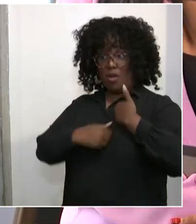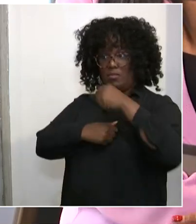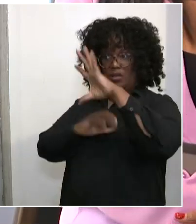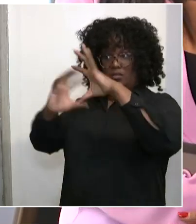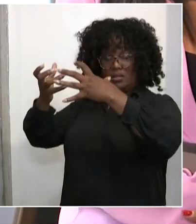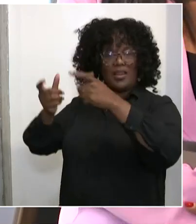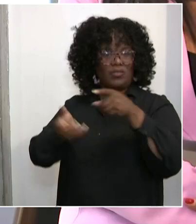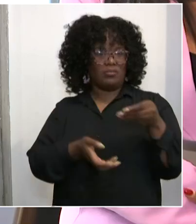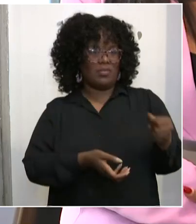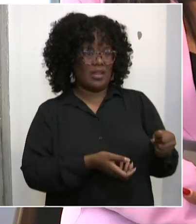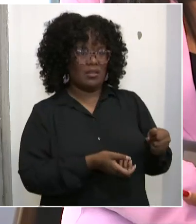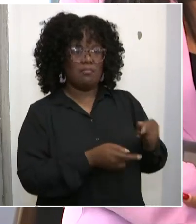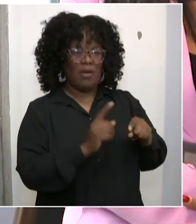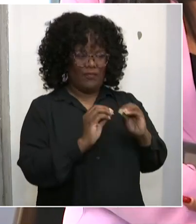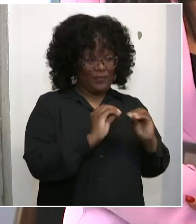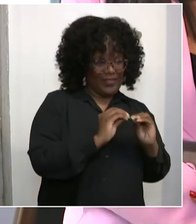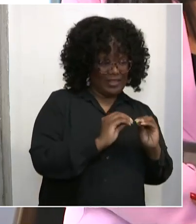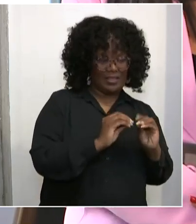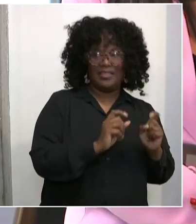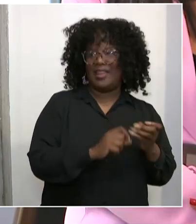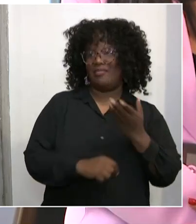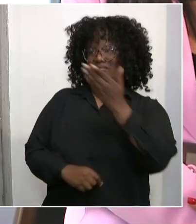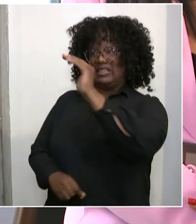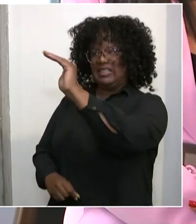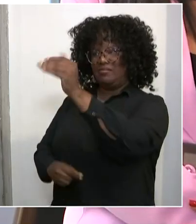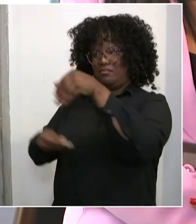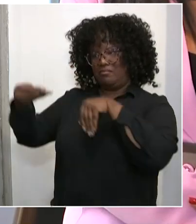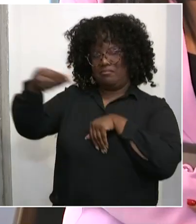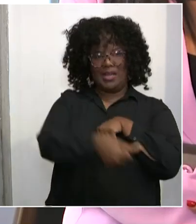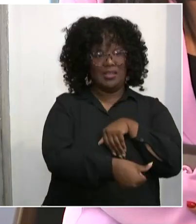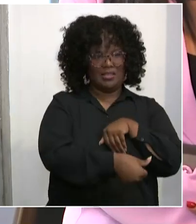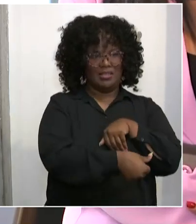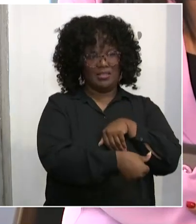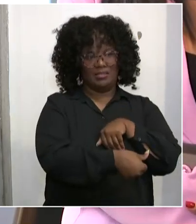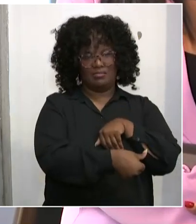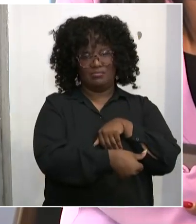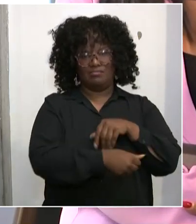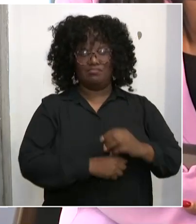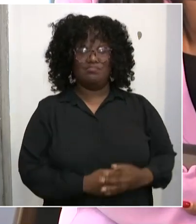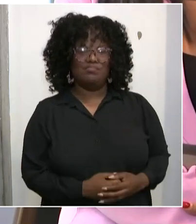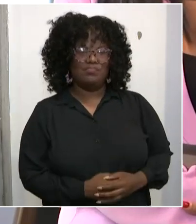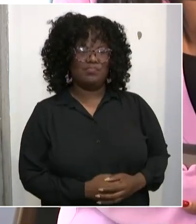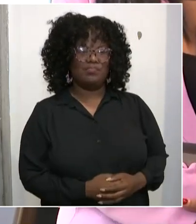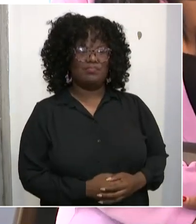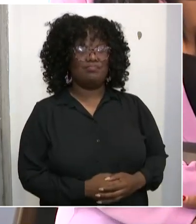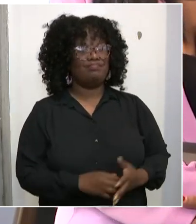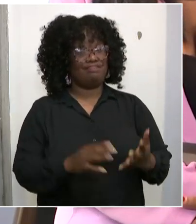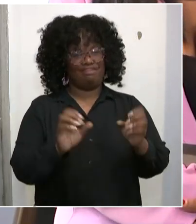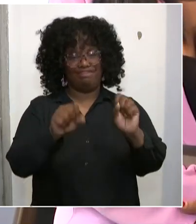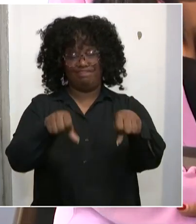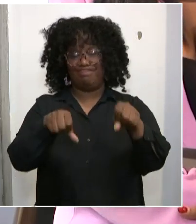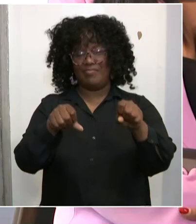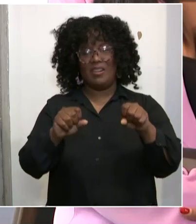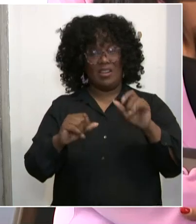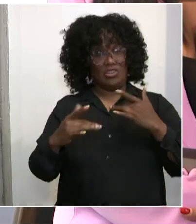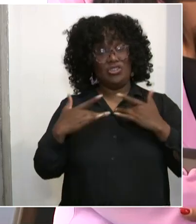our money from the feds so that gives me some concern about fronting um costs and waiting for them.